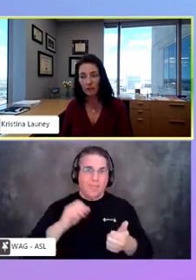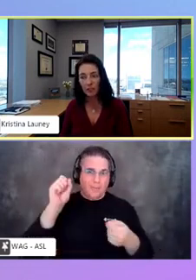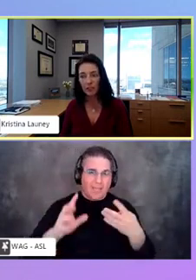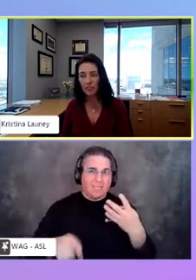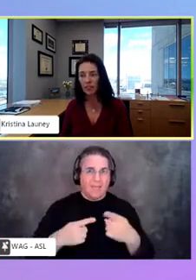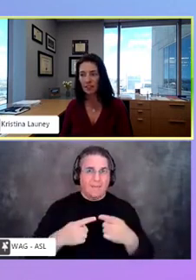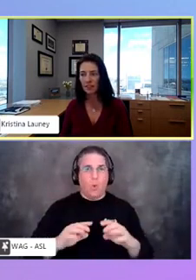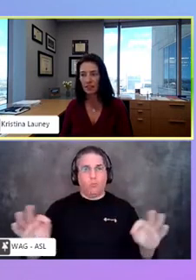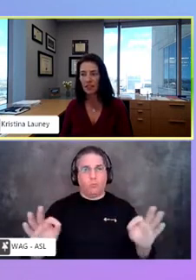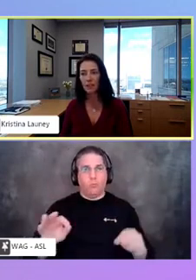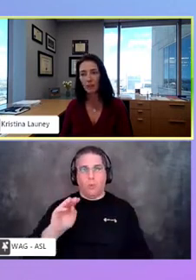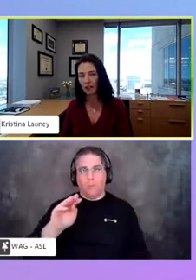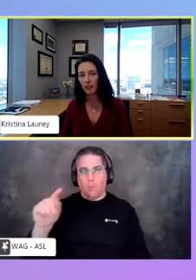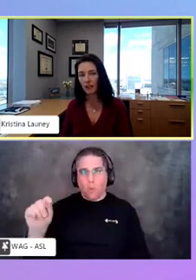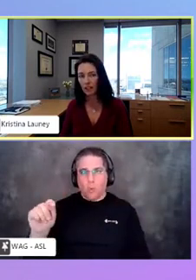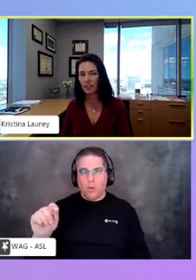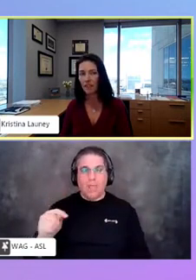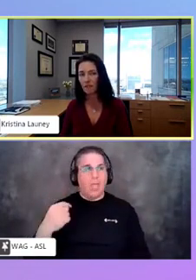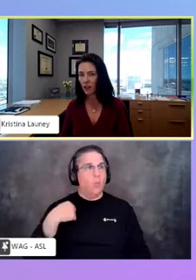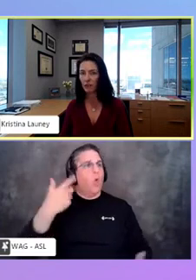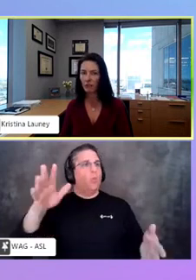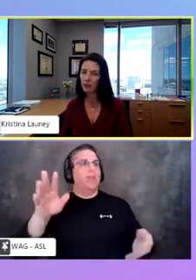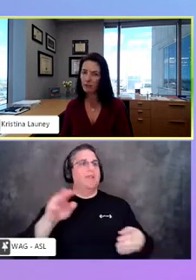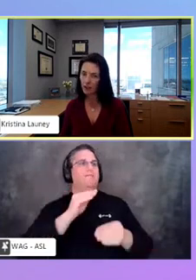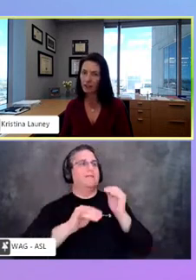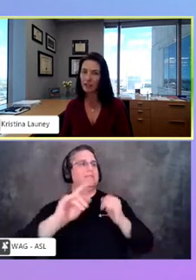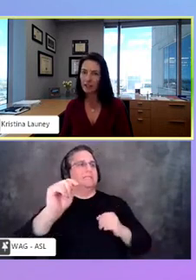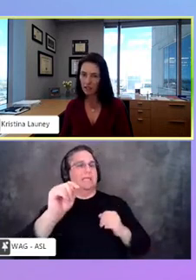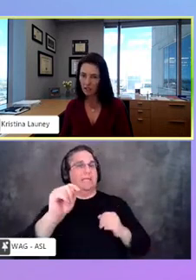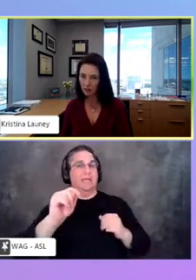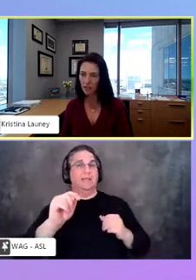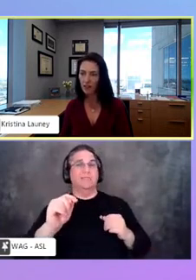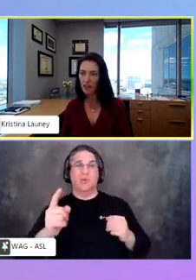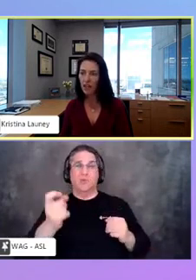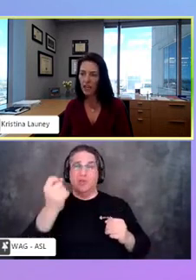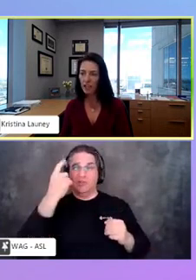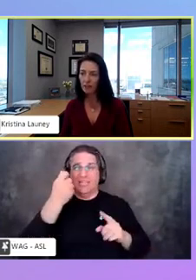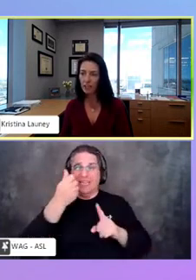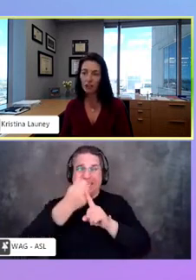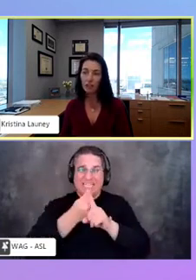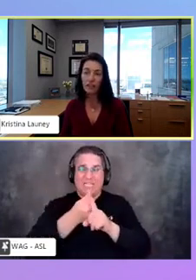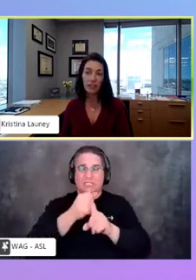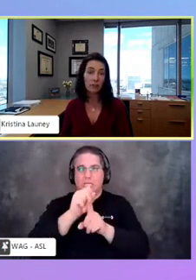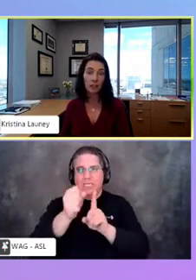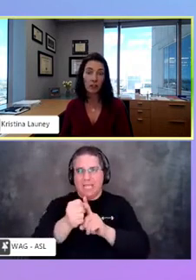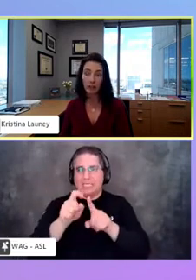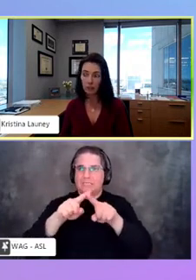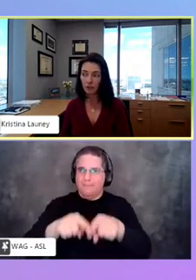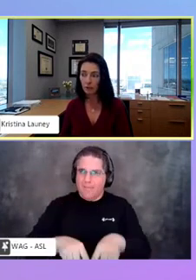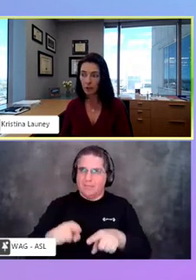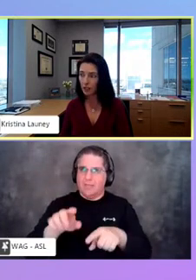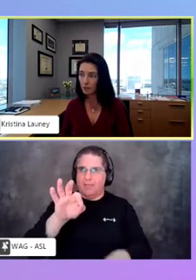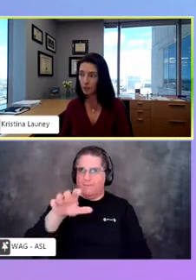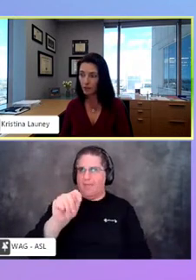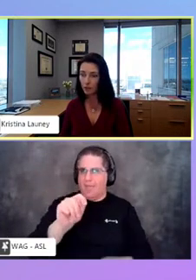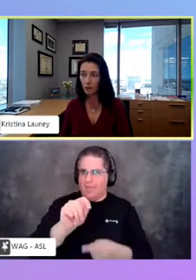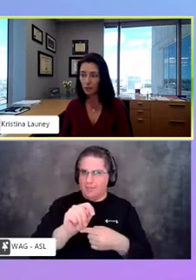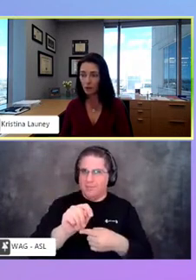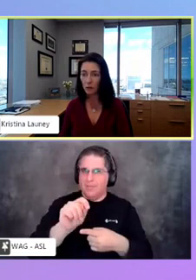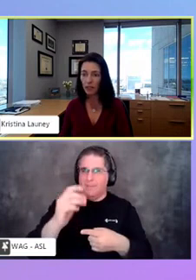the other direction is that cases are going. We have a couple of cases on mootness that we